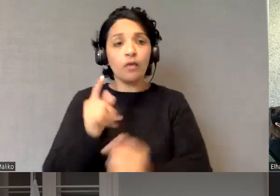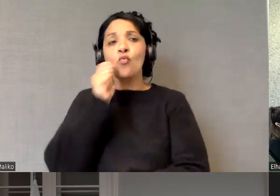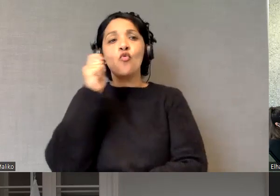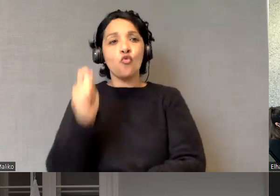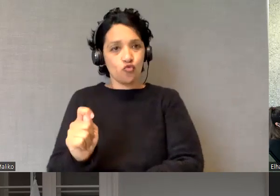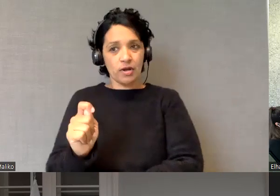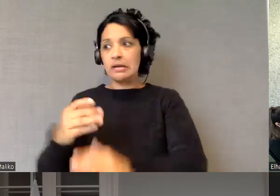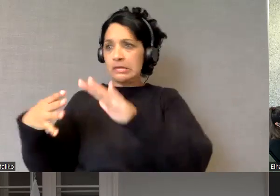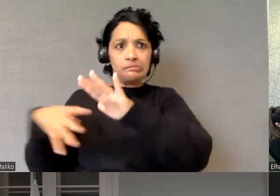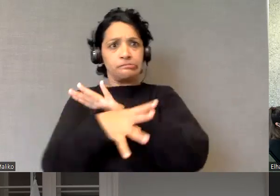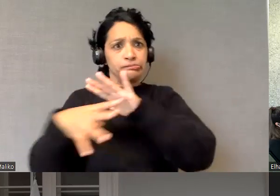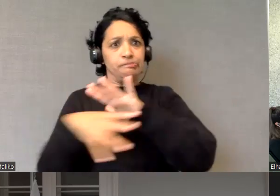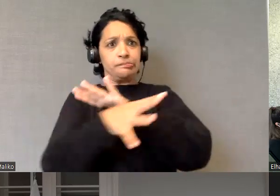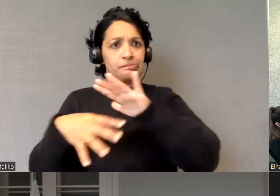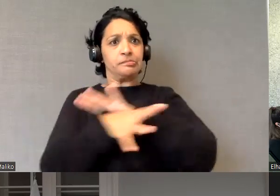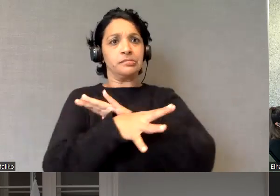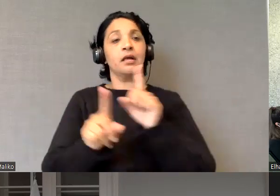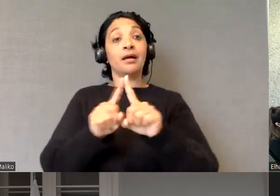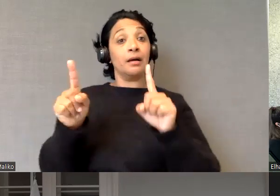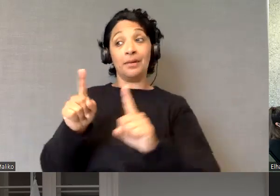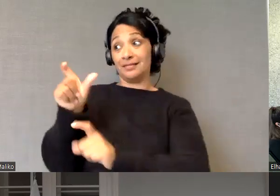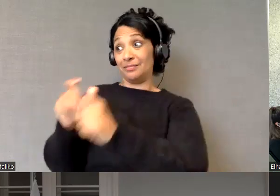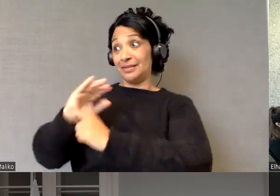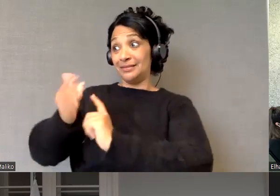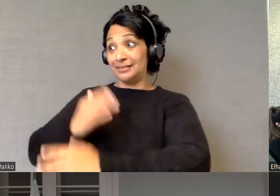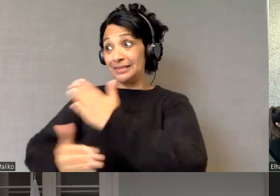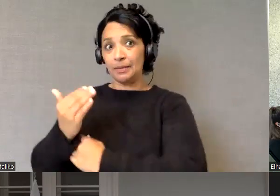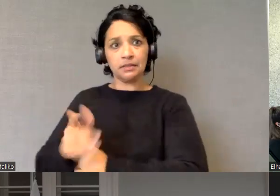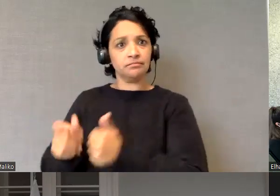persons with disabilities have to obtain the evacuation themselves. They're not considered.